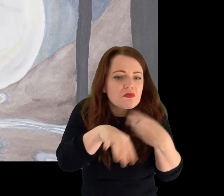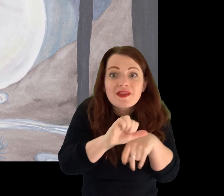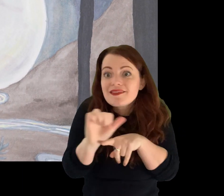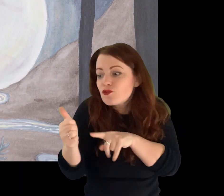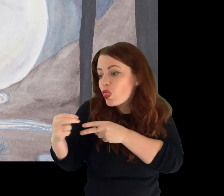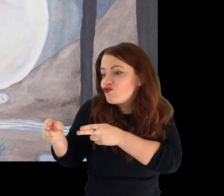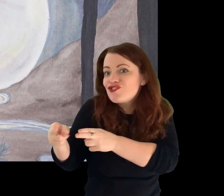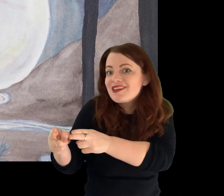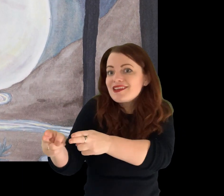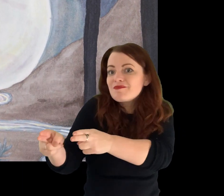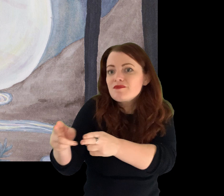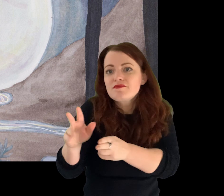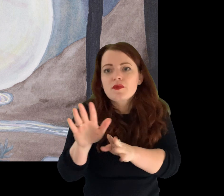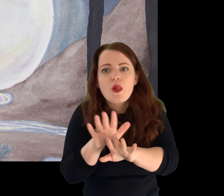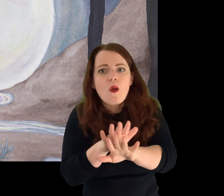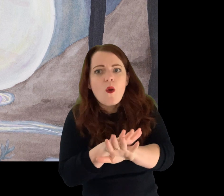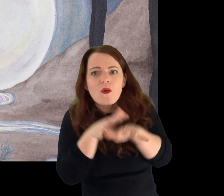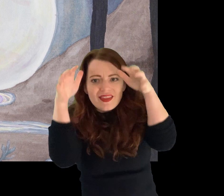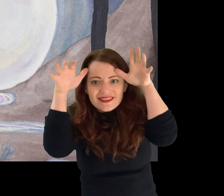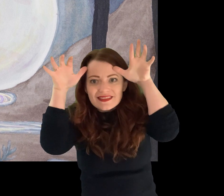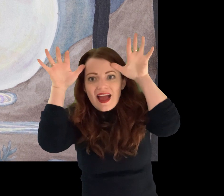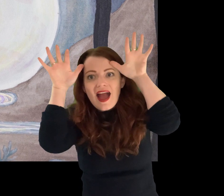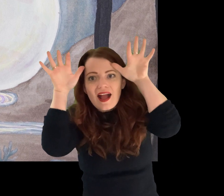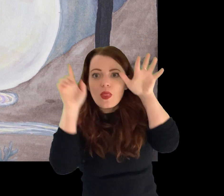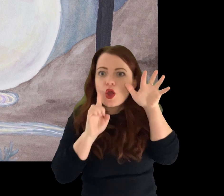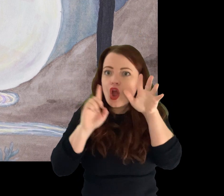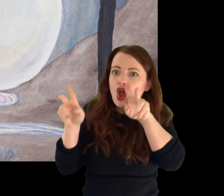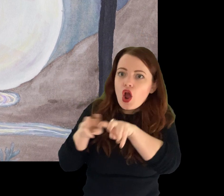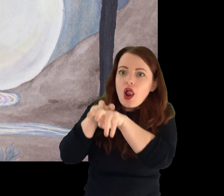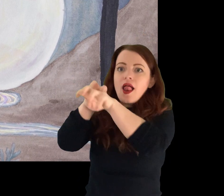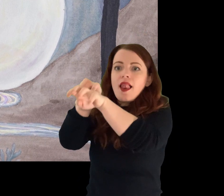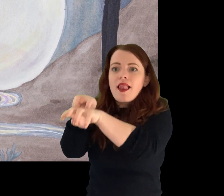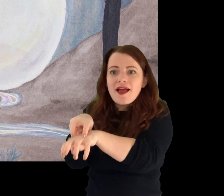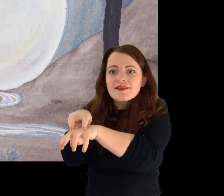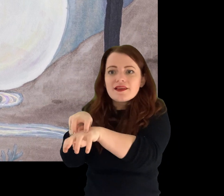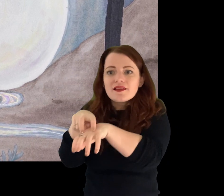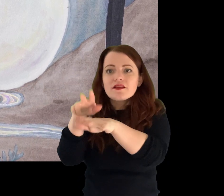Slowly, slowly, slowly the stag and the girl landed so gently